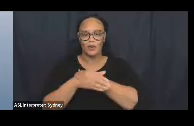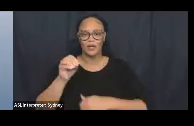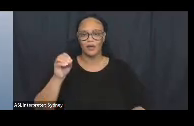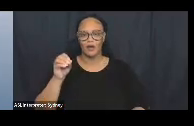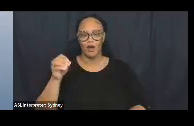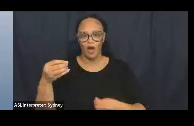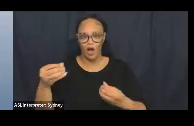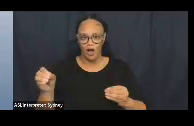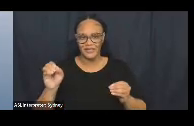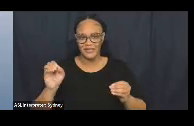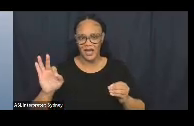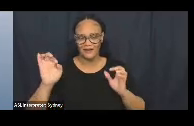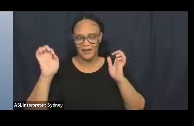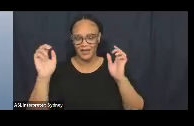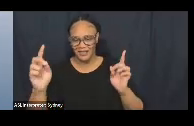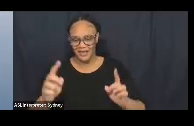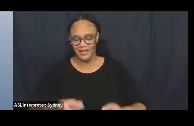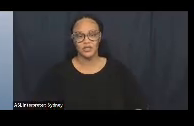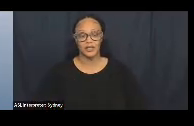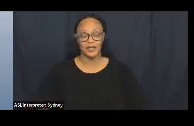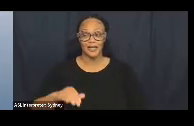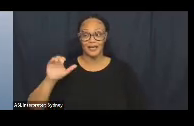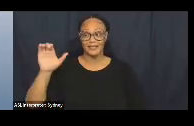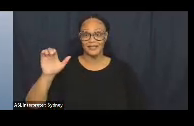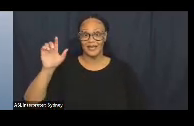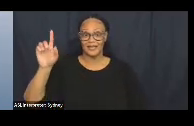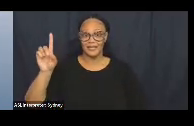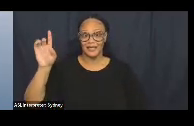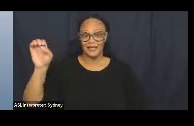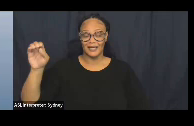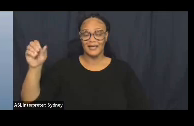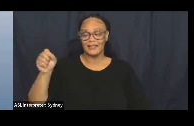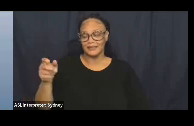and funded by the California Department of Education Special Education Division.